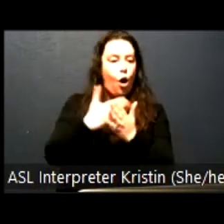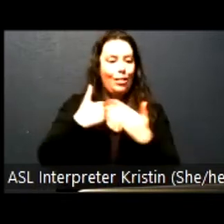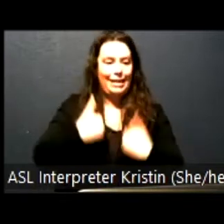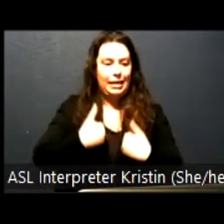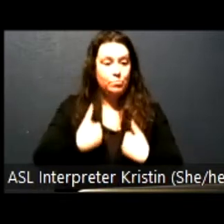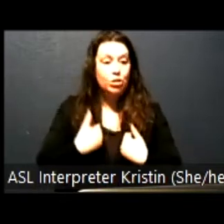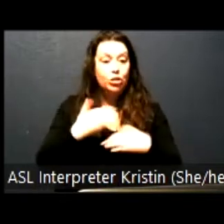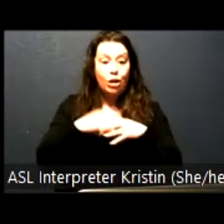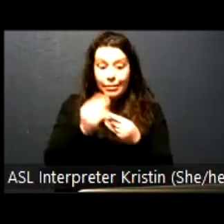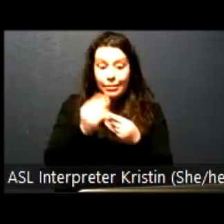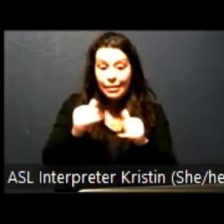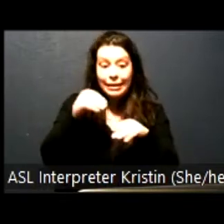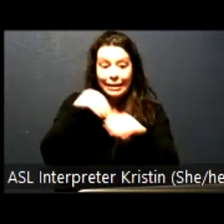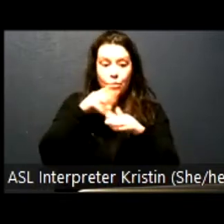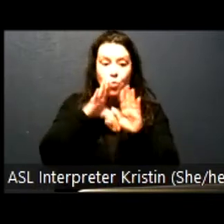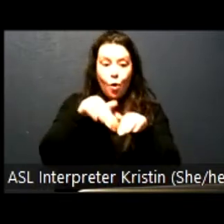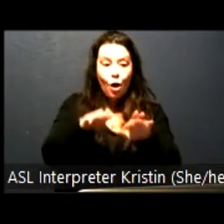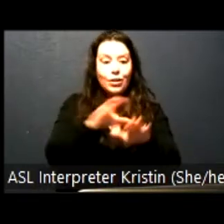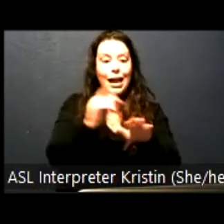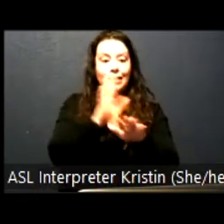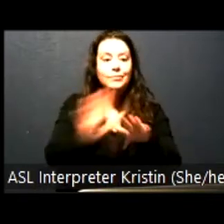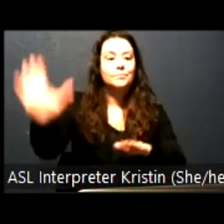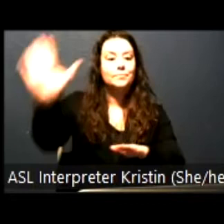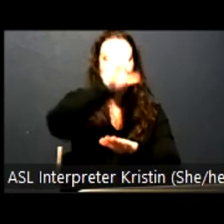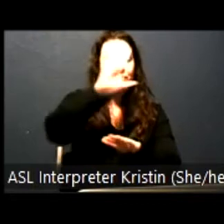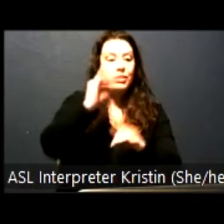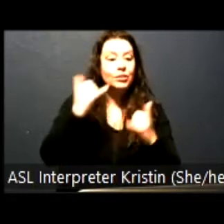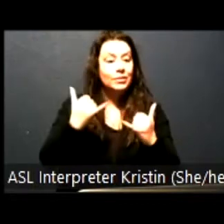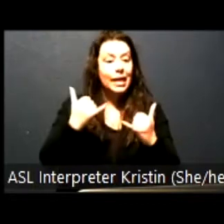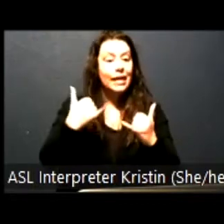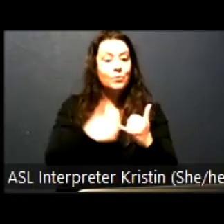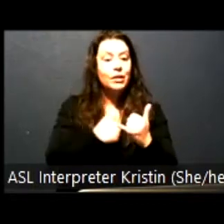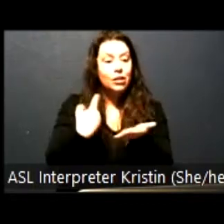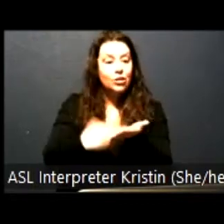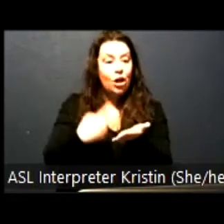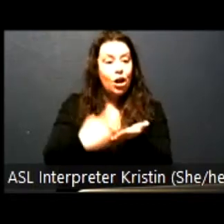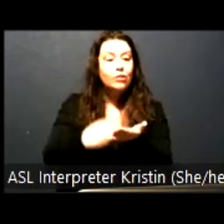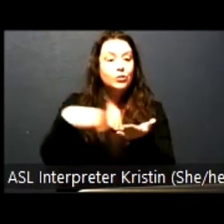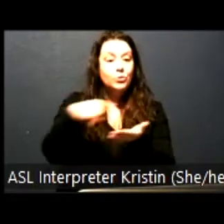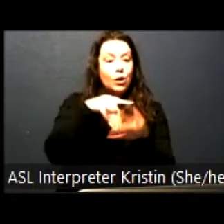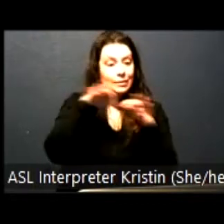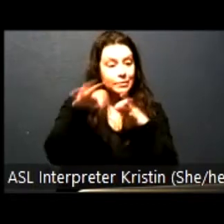scientists track these avian, or bird, species. My name is Erika, I’m an educator at the Smithsonian's